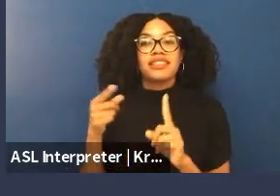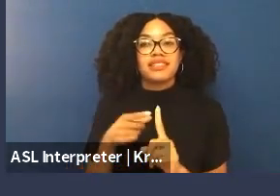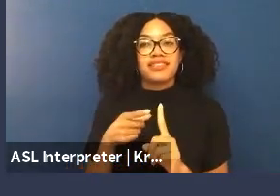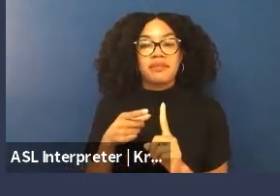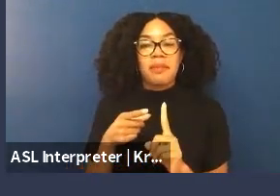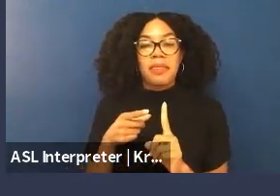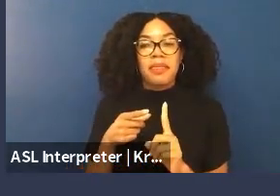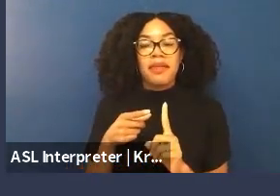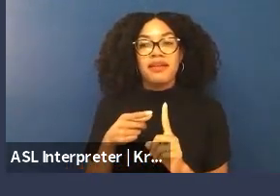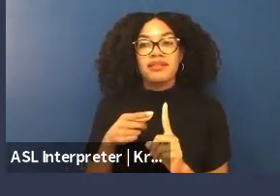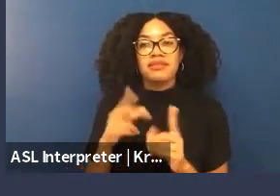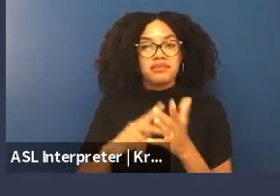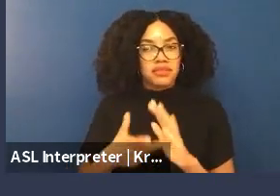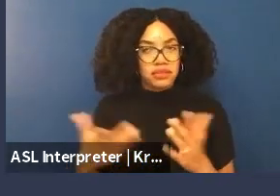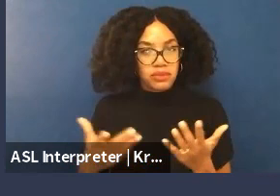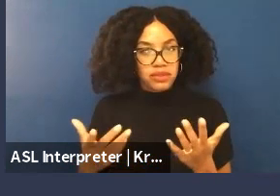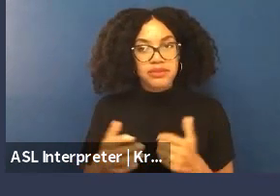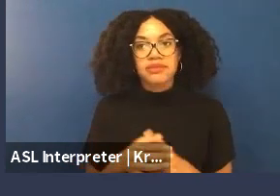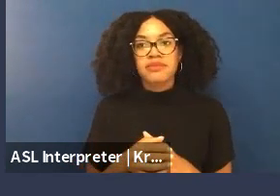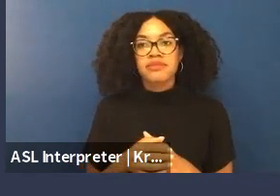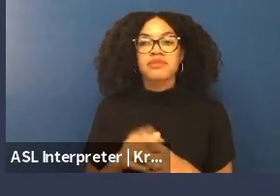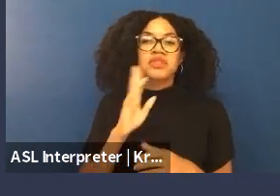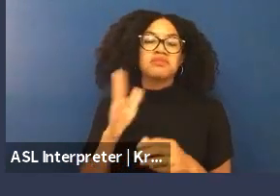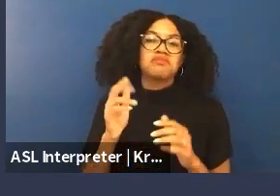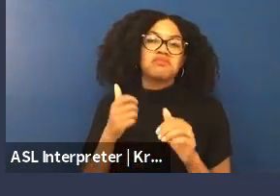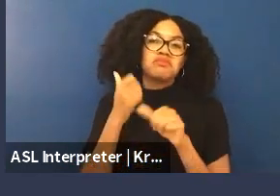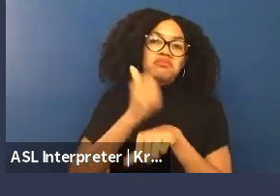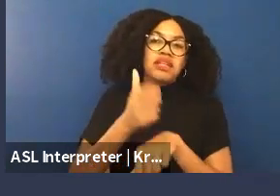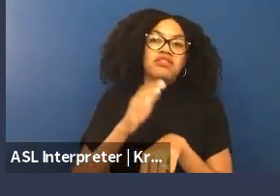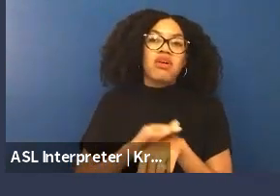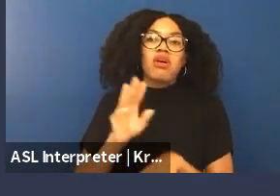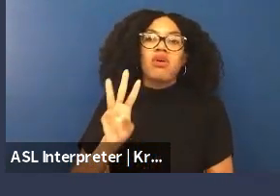we really are referring to what Whitchurch describes as environments which do not sit